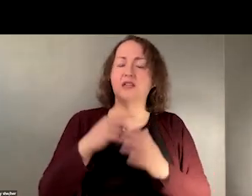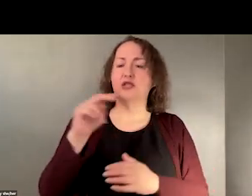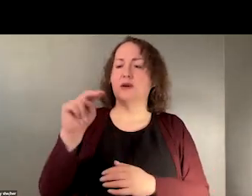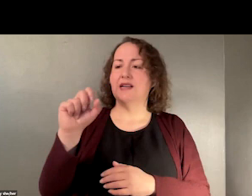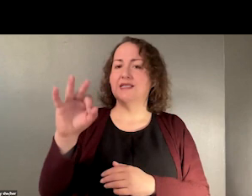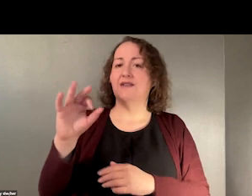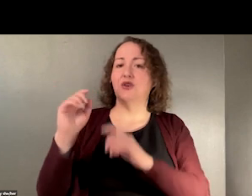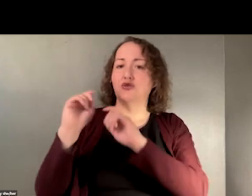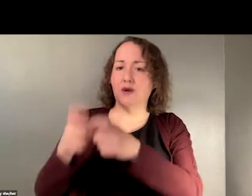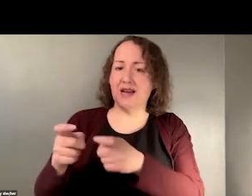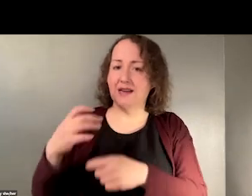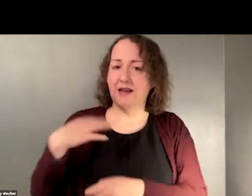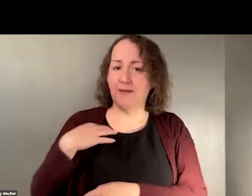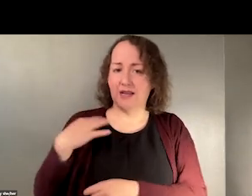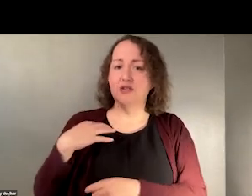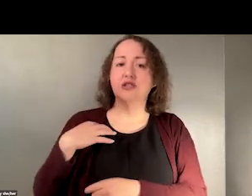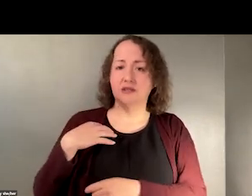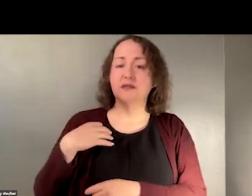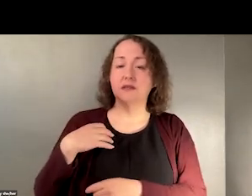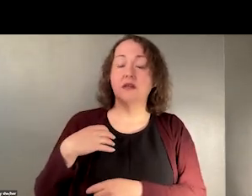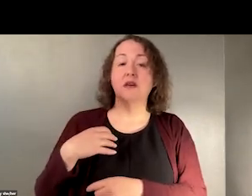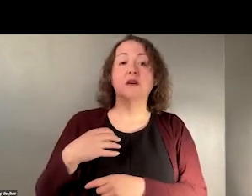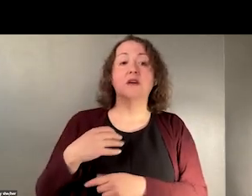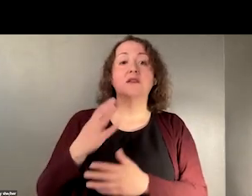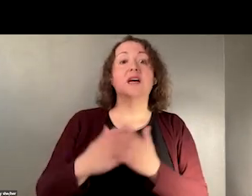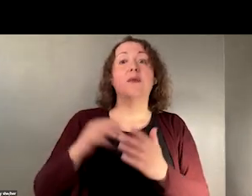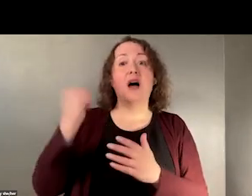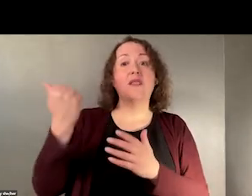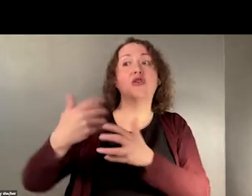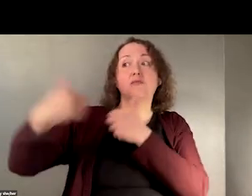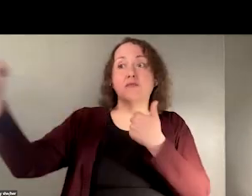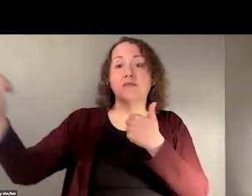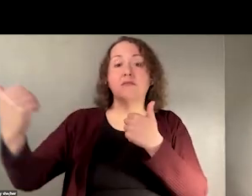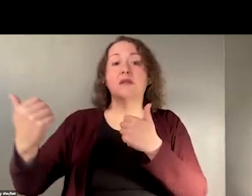There's some outside tools that work with SciENcv.